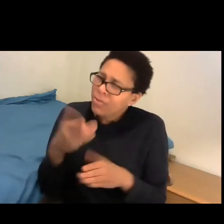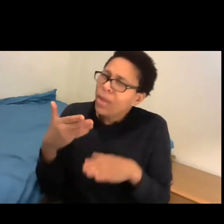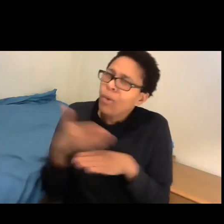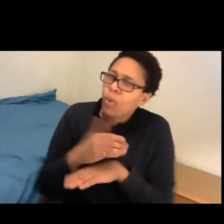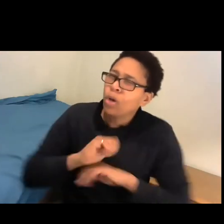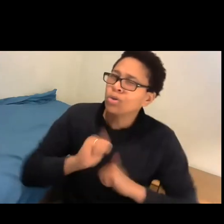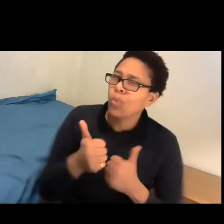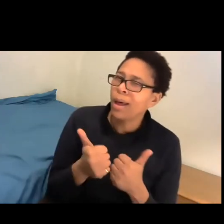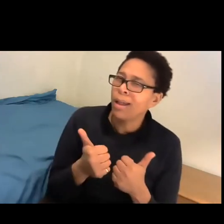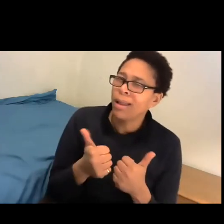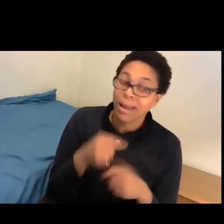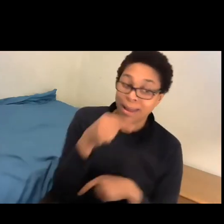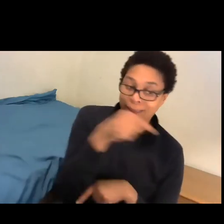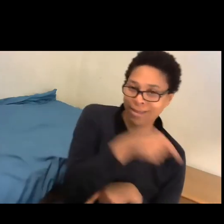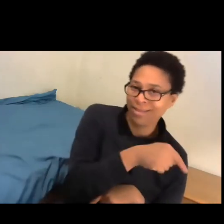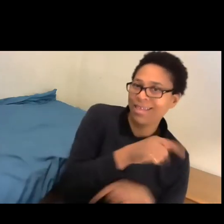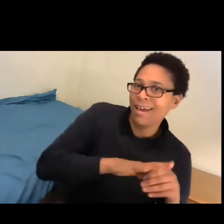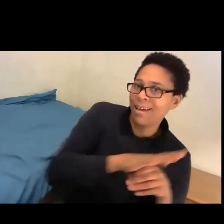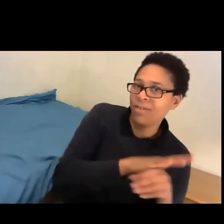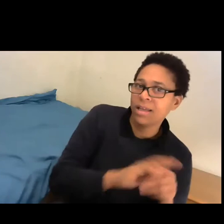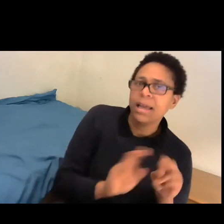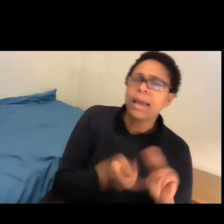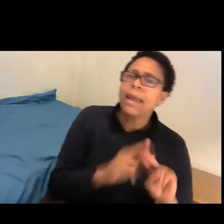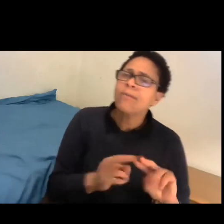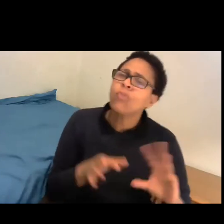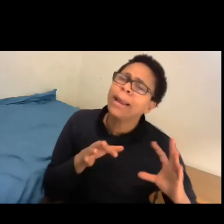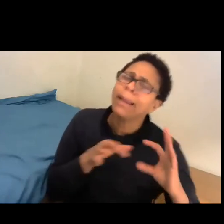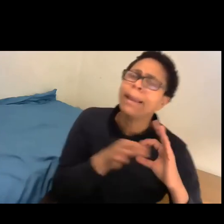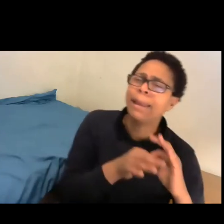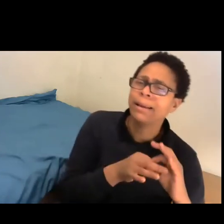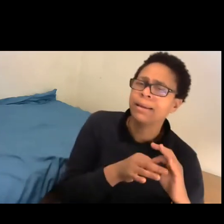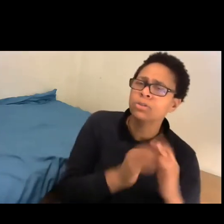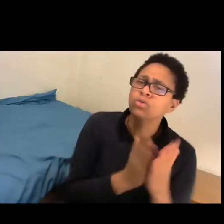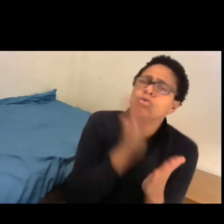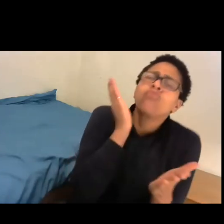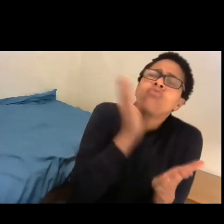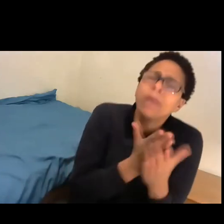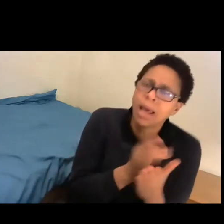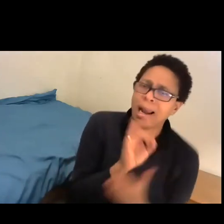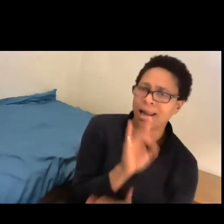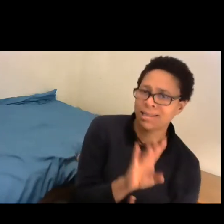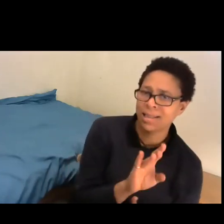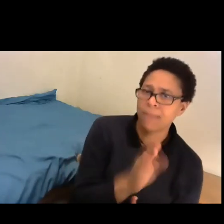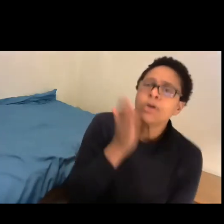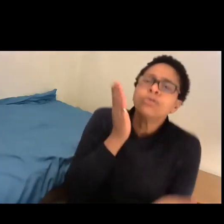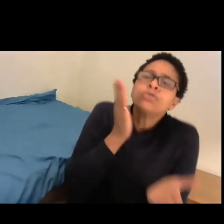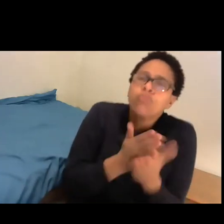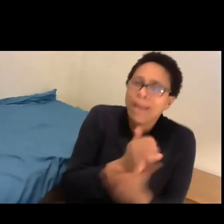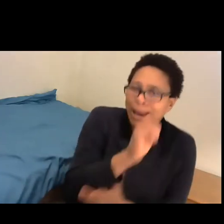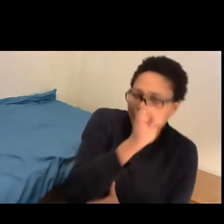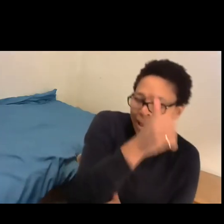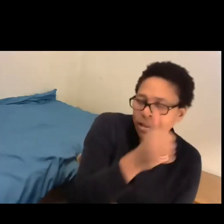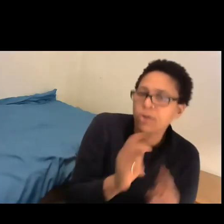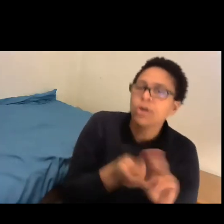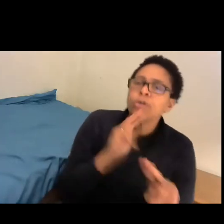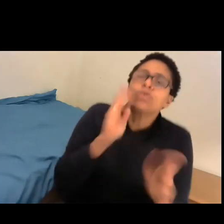connected with the court, if ethos of Islam or Christianity, you know, we would be LGBTQ inclusive, and so on, you know,